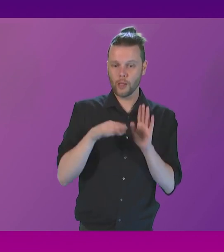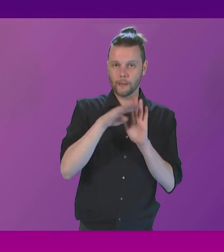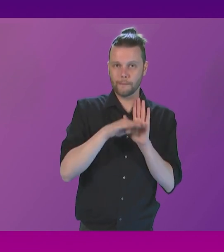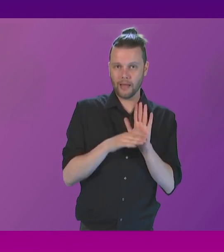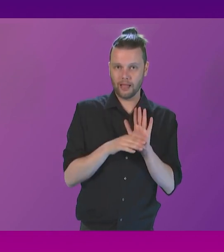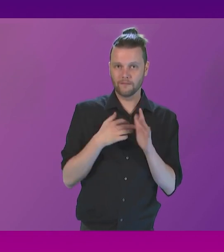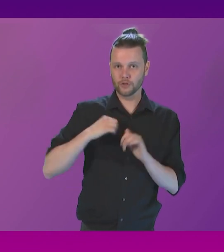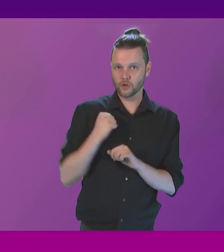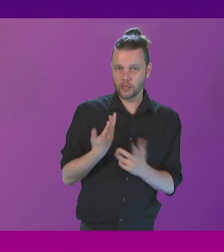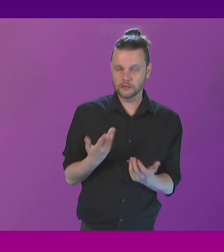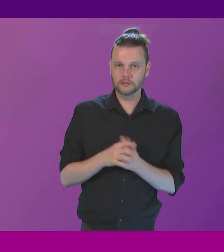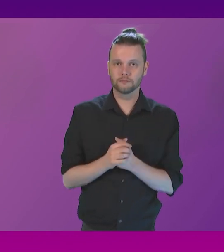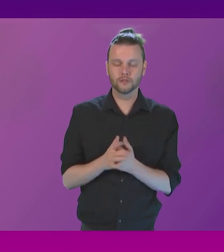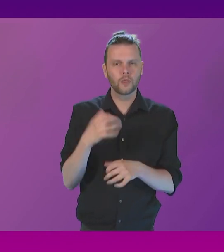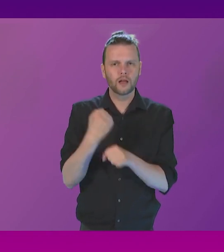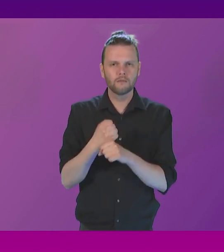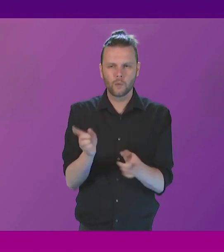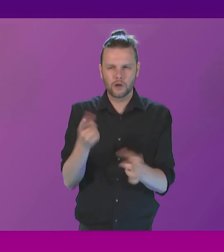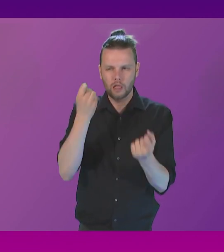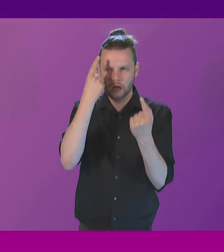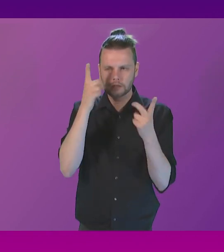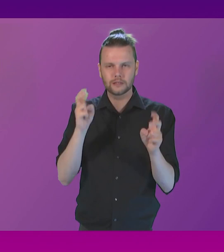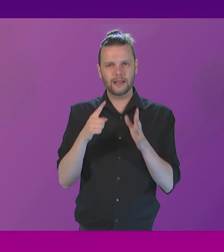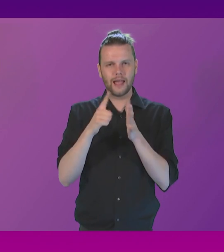What does the Scottish Government understand by the word “expeditiously”?